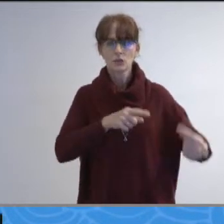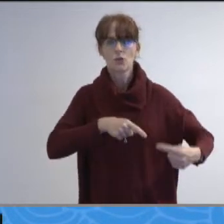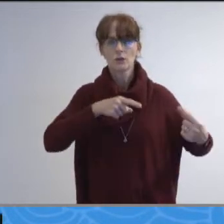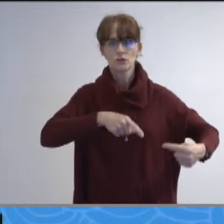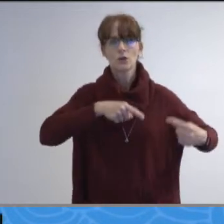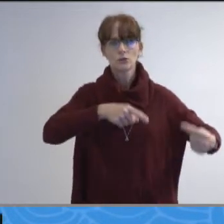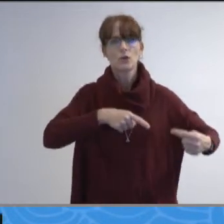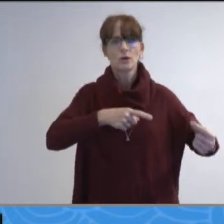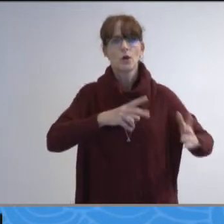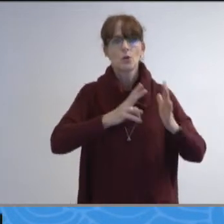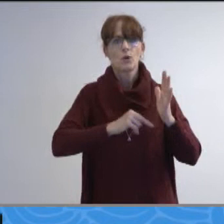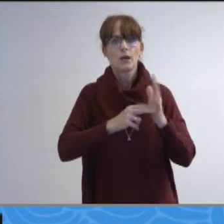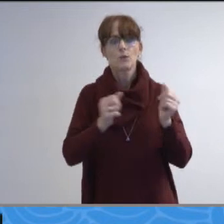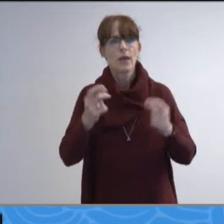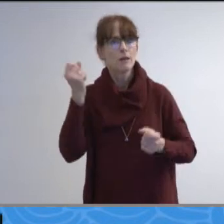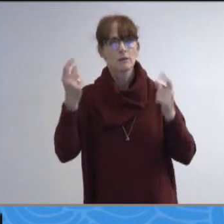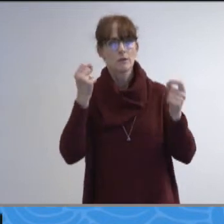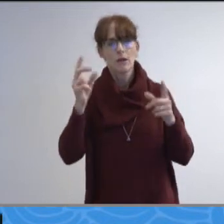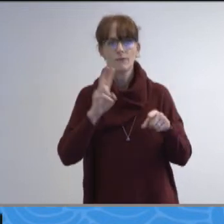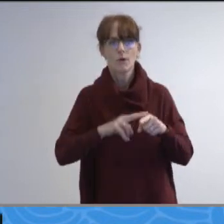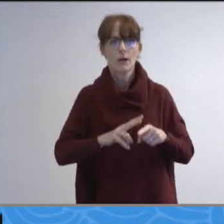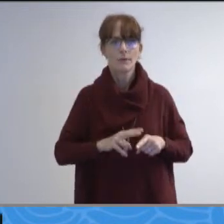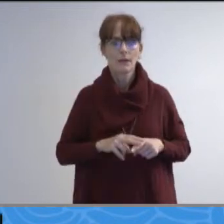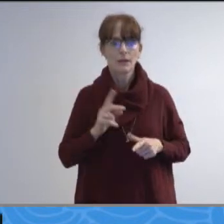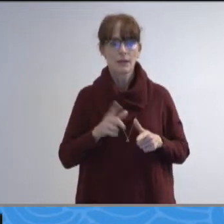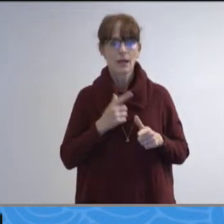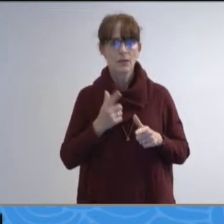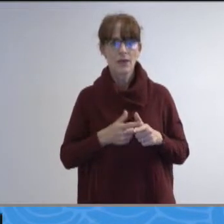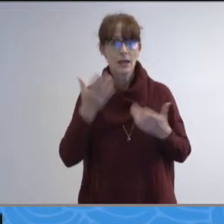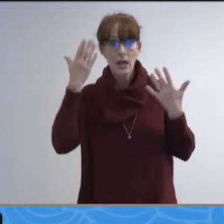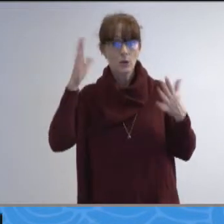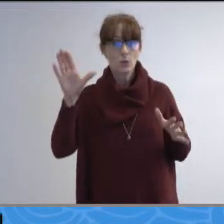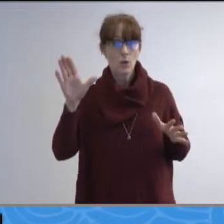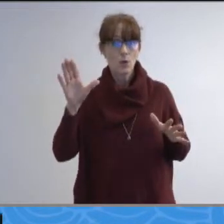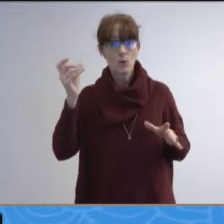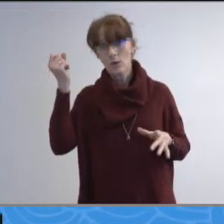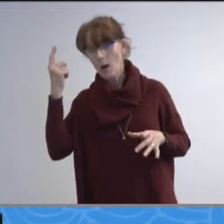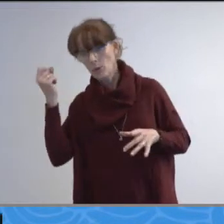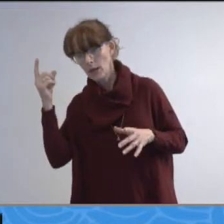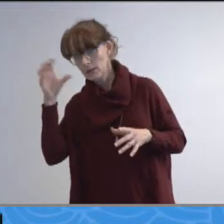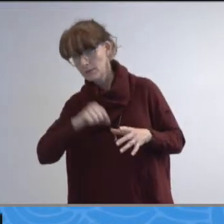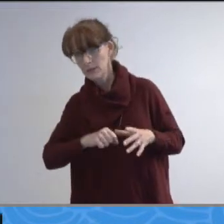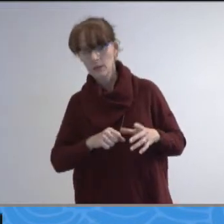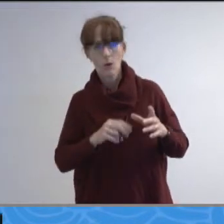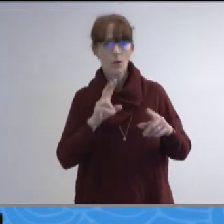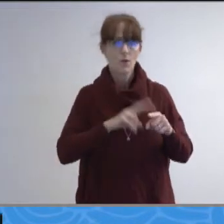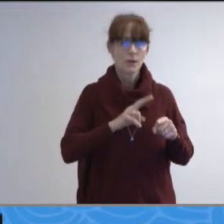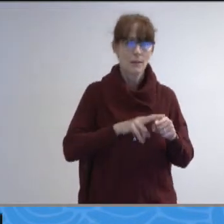read without understanding the vocabulary. And then I wouldn't know, is it the comprehension that's missing or it's the vocabulary that's missing.